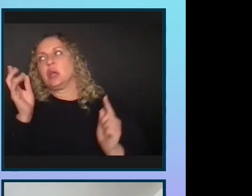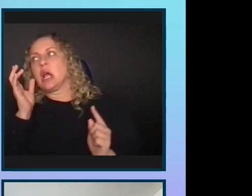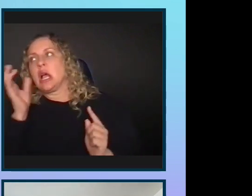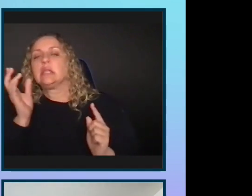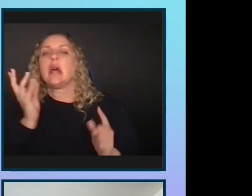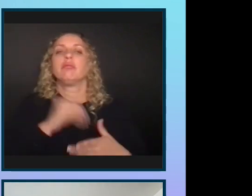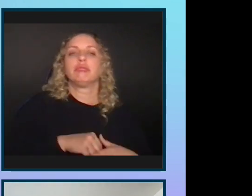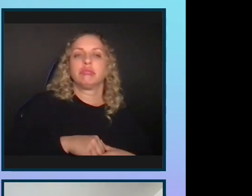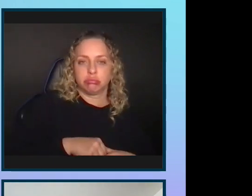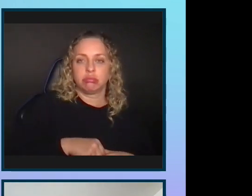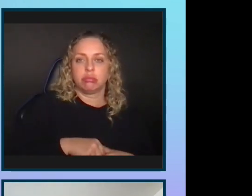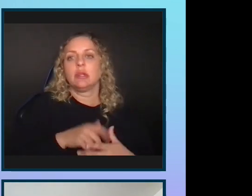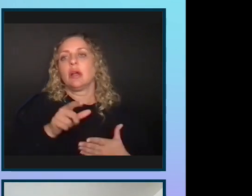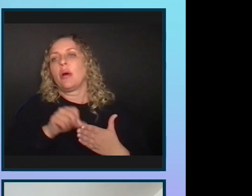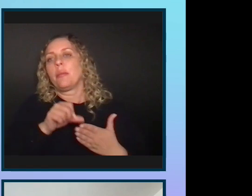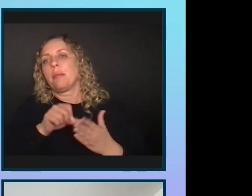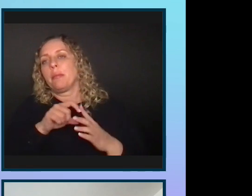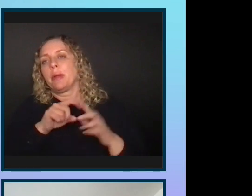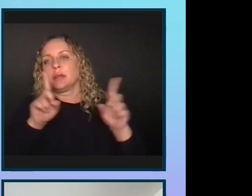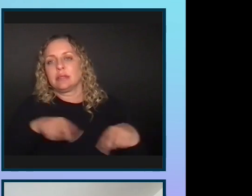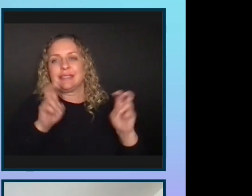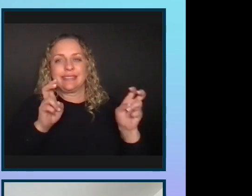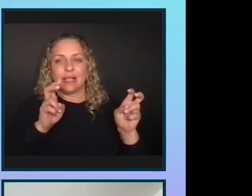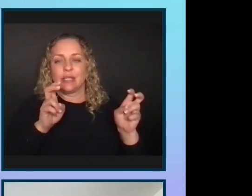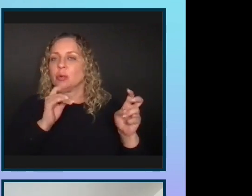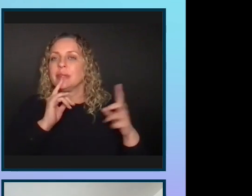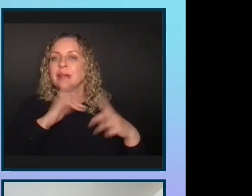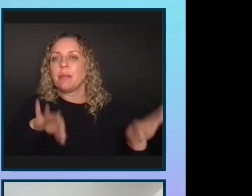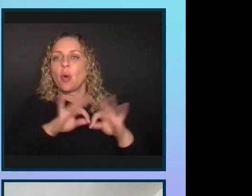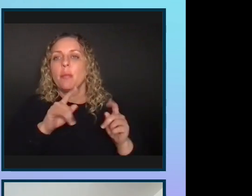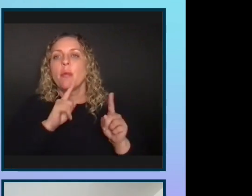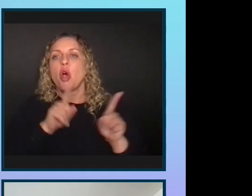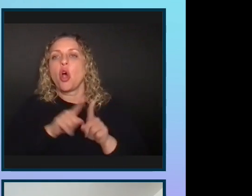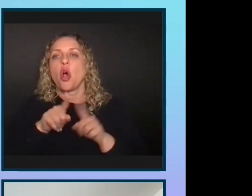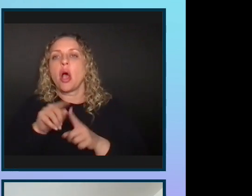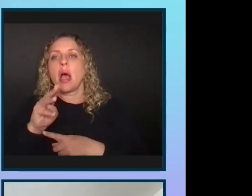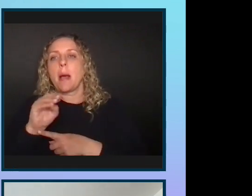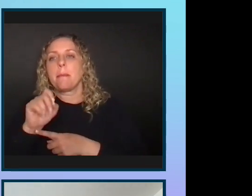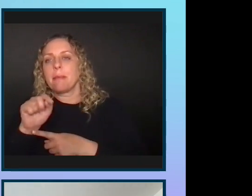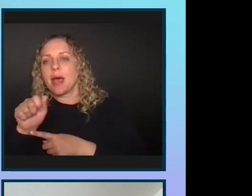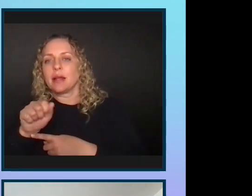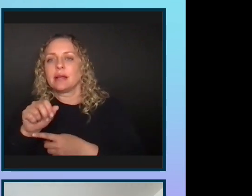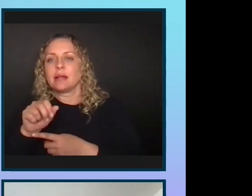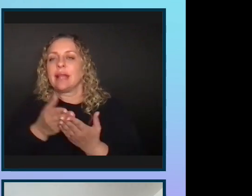On a page level, page titles are really important, but also when we look at like the meta data of the page, we wanna make sure that our page titles